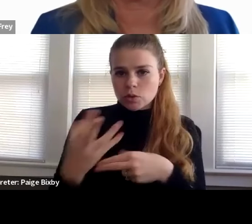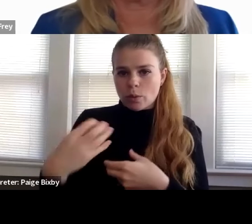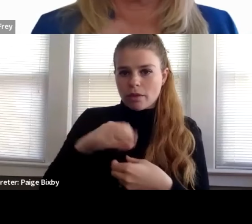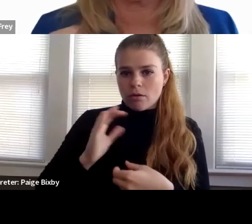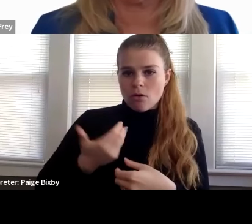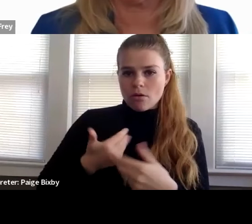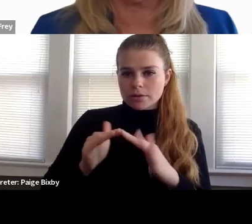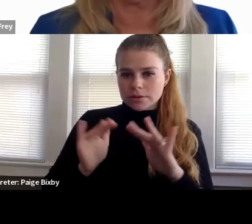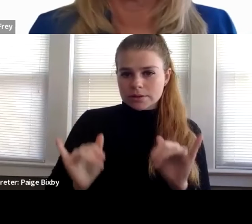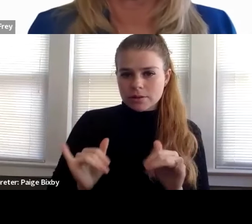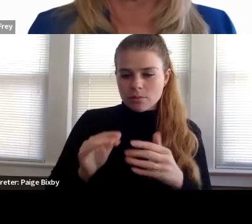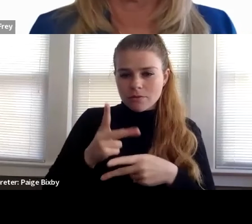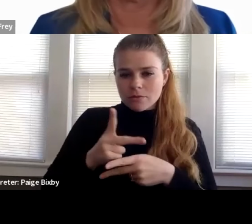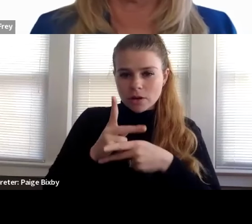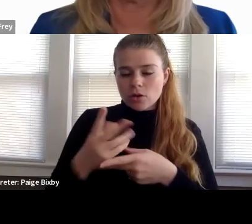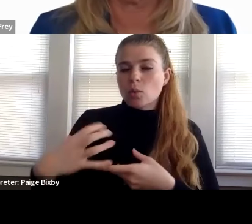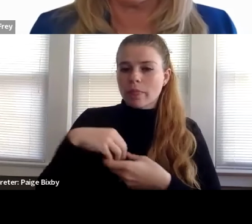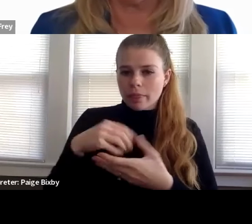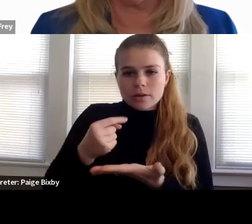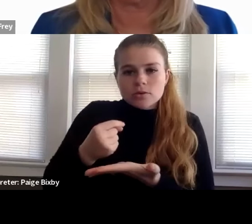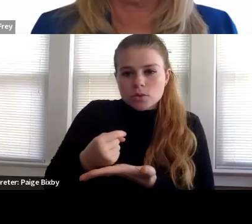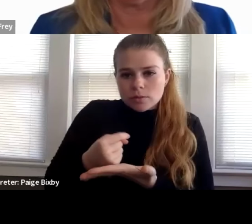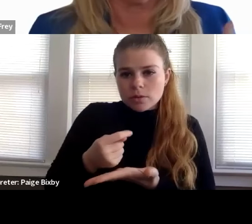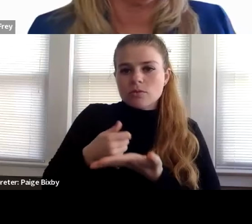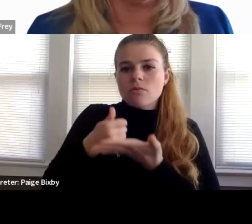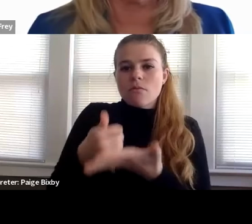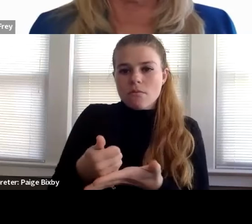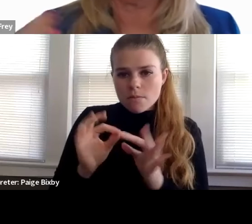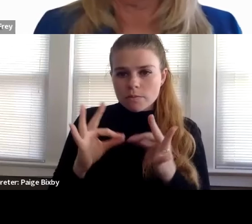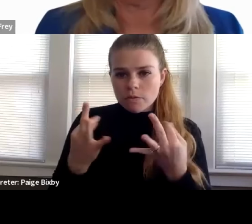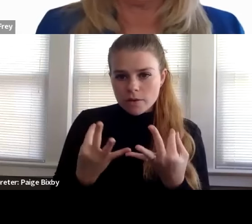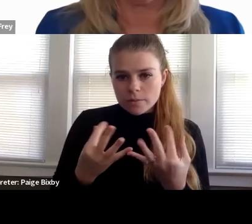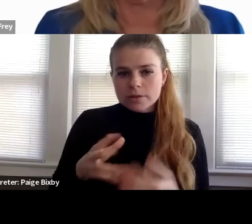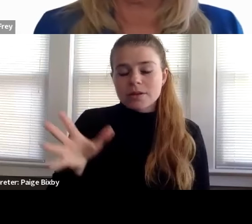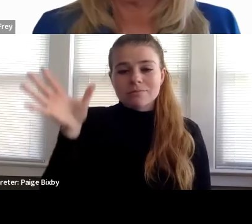so in treatment, to help families, fathers, mothers,